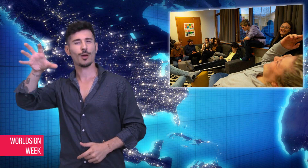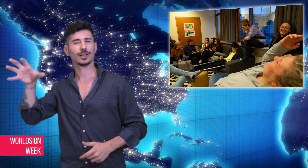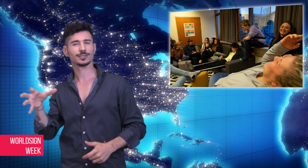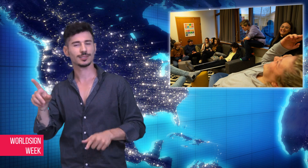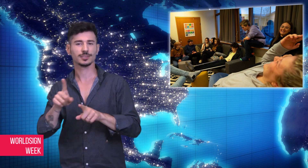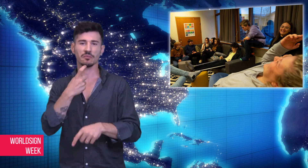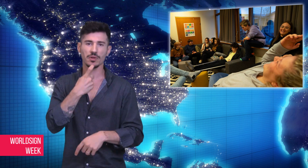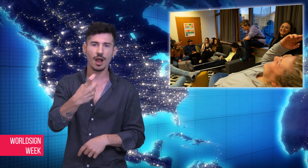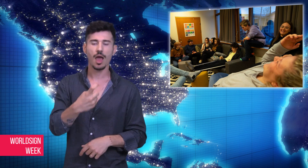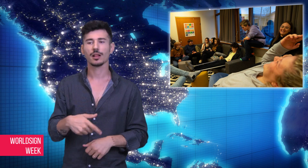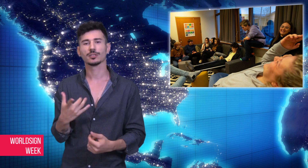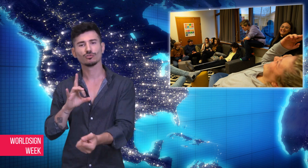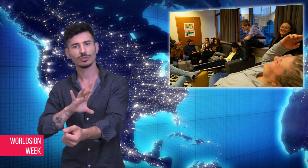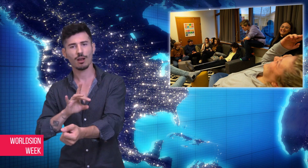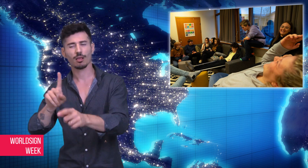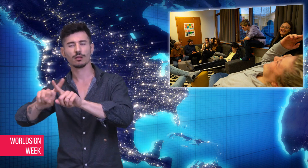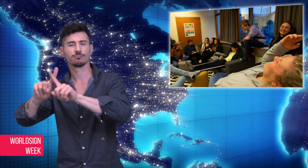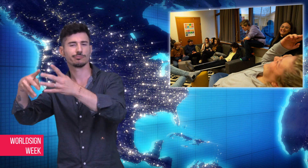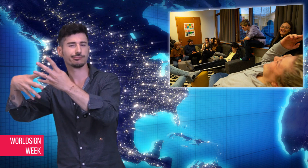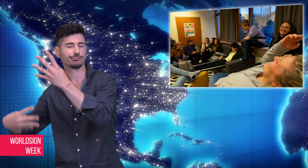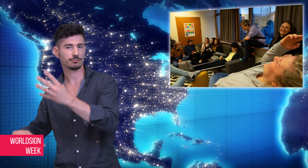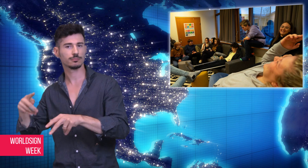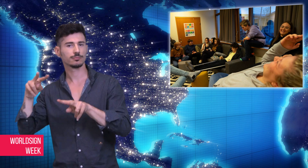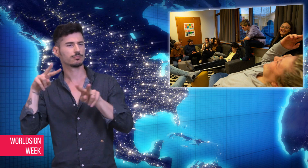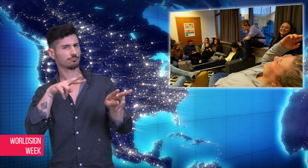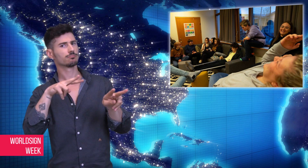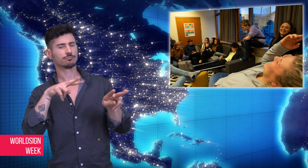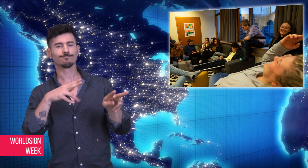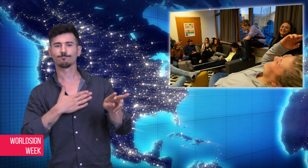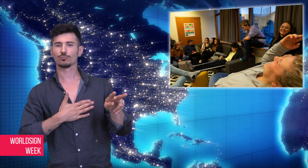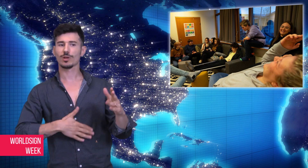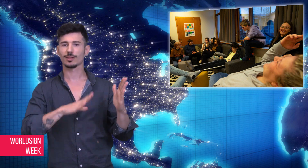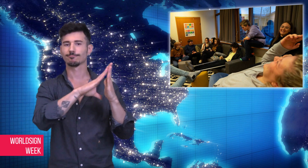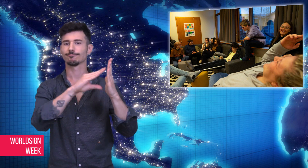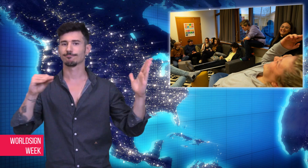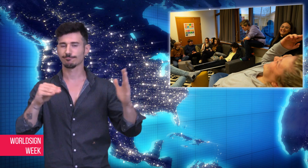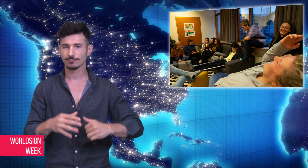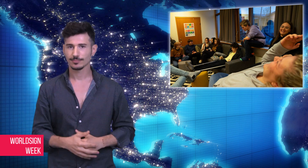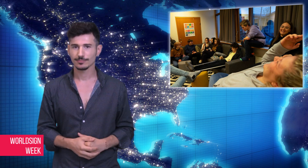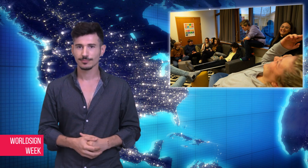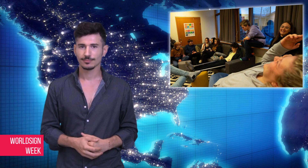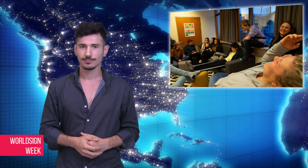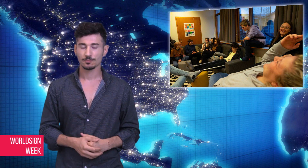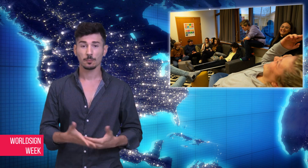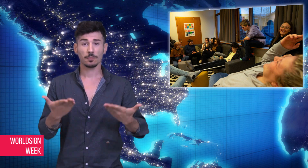countries, from Finland to Chile, are taking similar